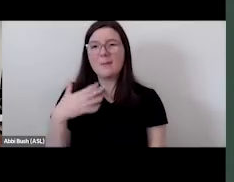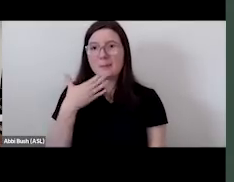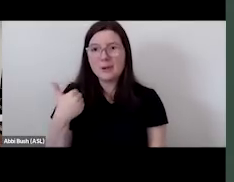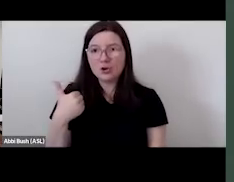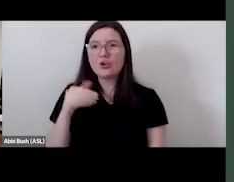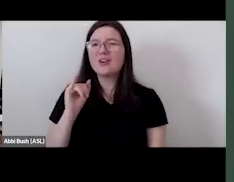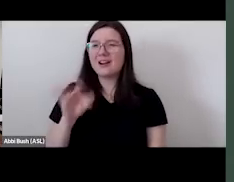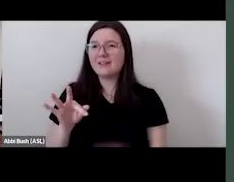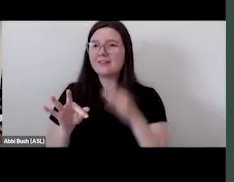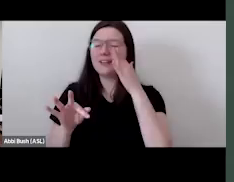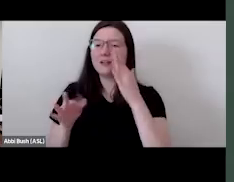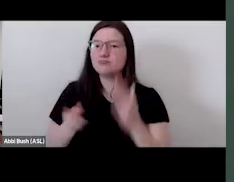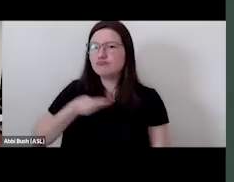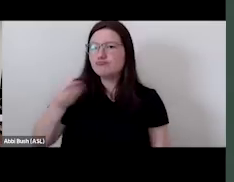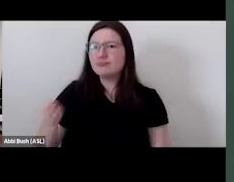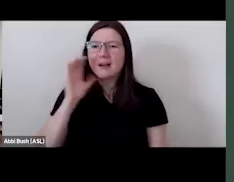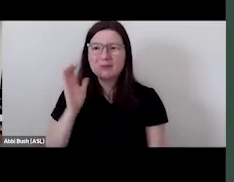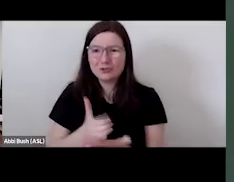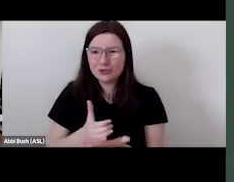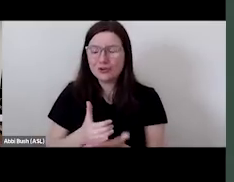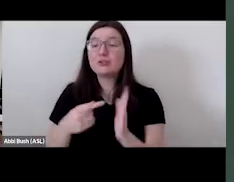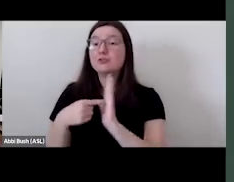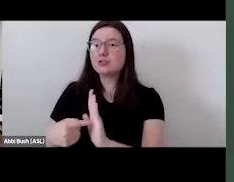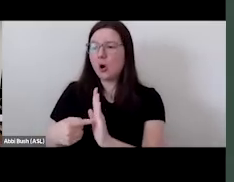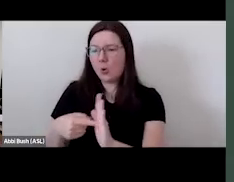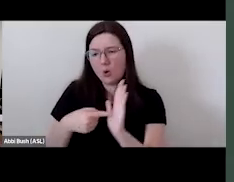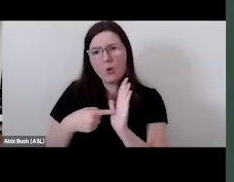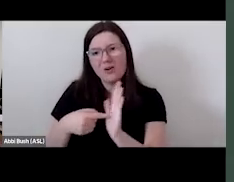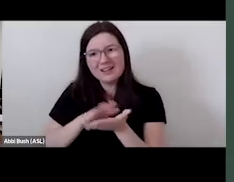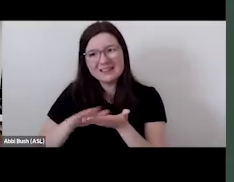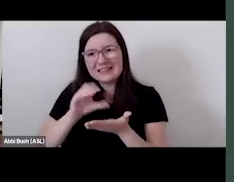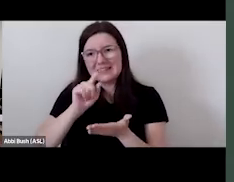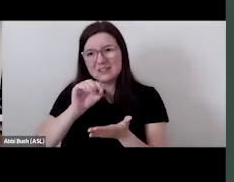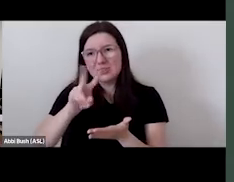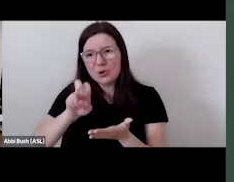Like what a clean stove top was, what a clean bathroom was. 'Cause she was able to check